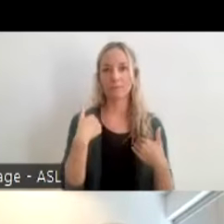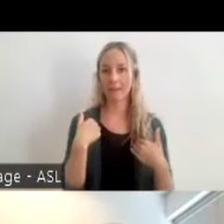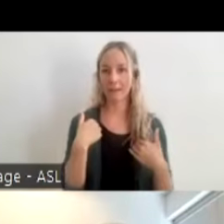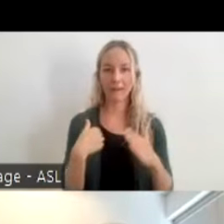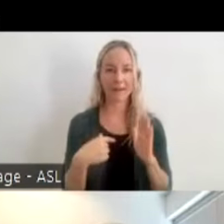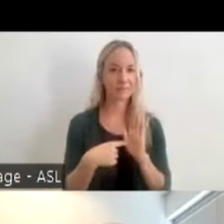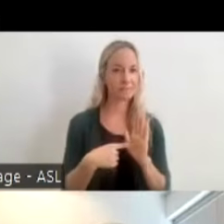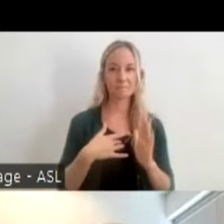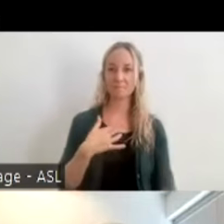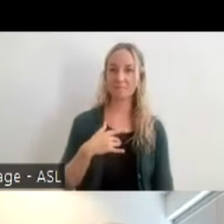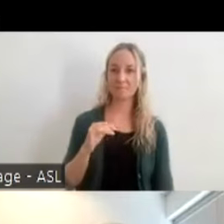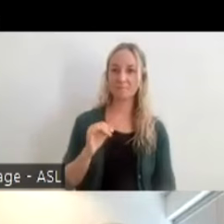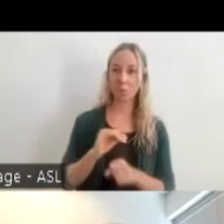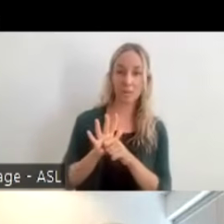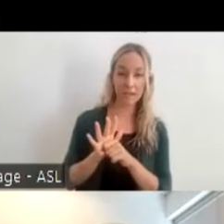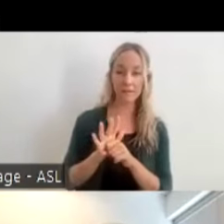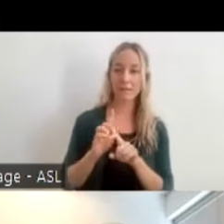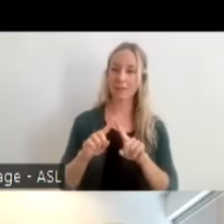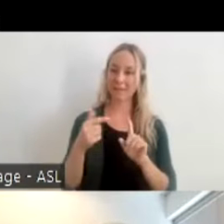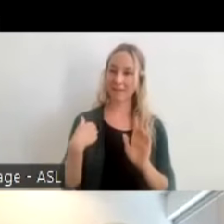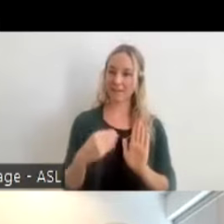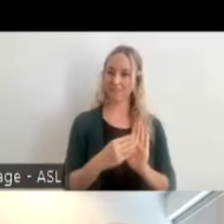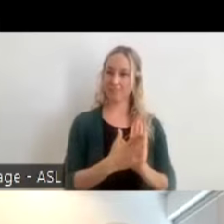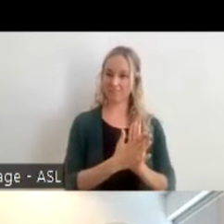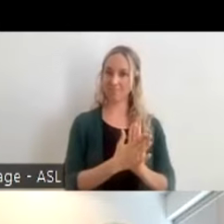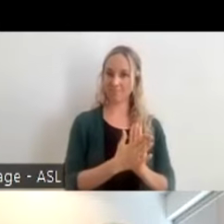being infected with it, and then being discriminated